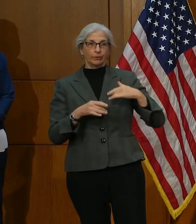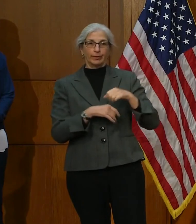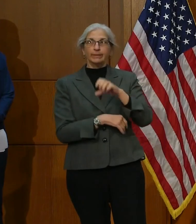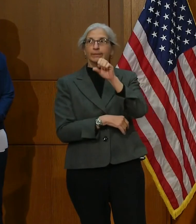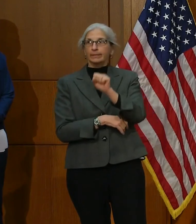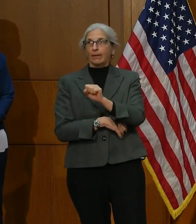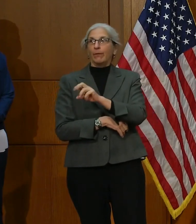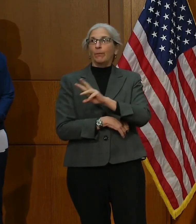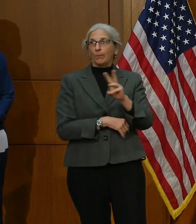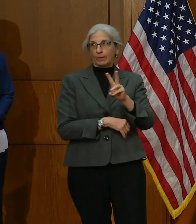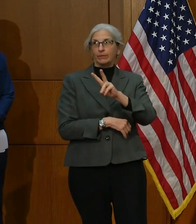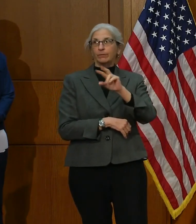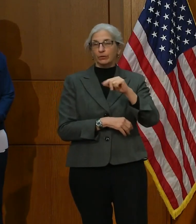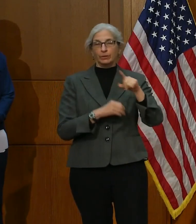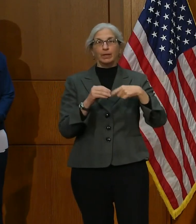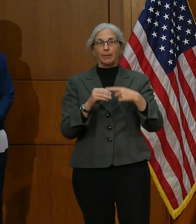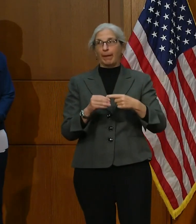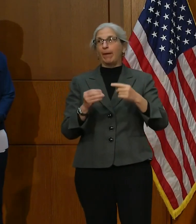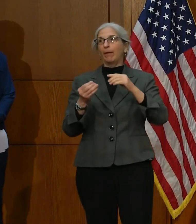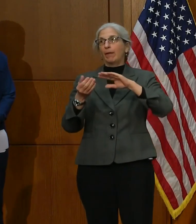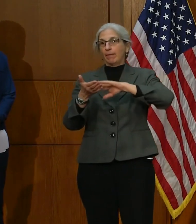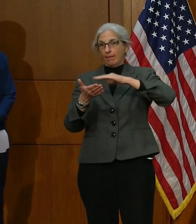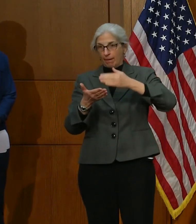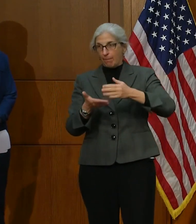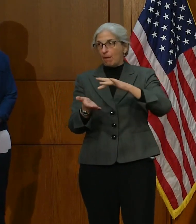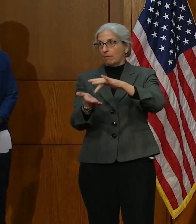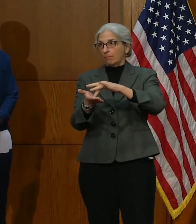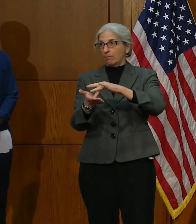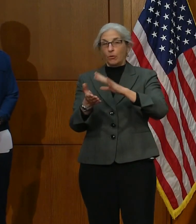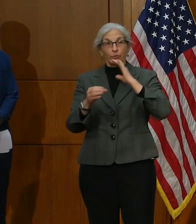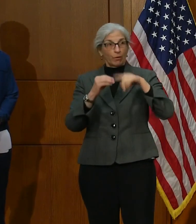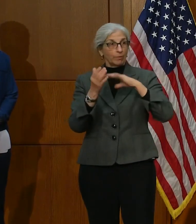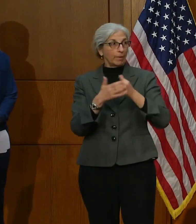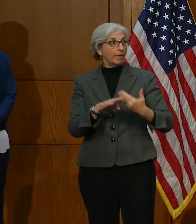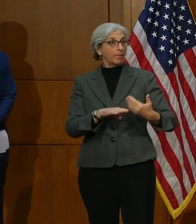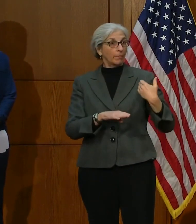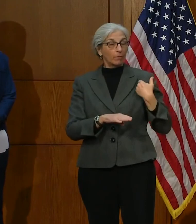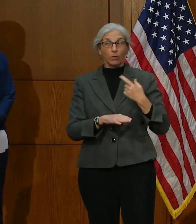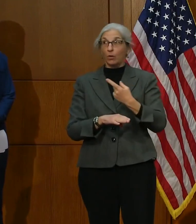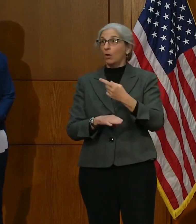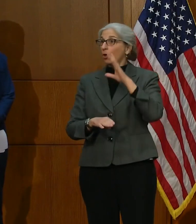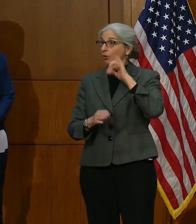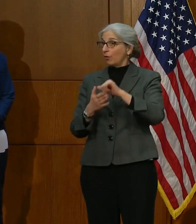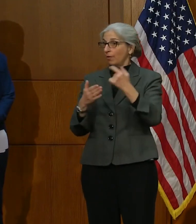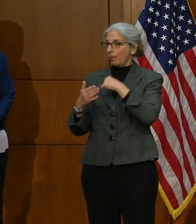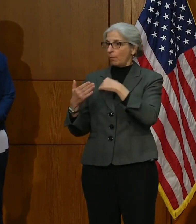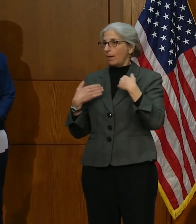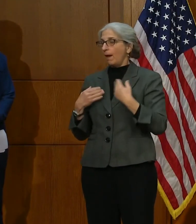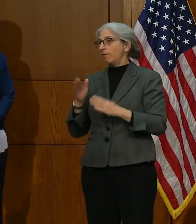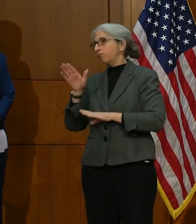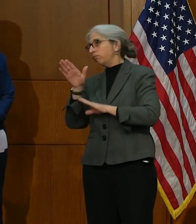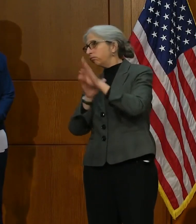WE'RE HEARING A GOOD BIT OF CONCERN HERE IN FAR SOUTHWEST VIRGINIA ABOUT THE SUPPLY AND YOU TALKED ABOUT THAT EARLIER